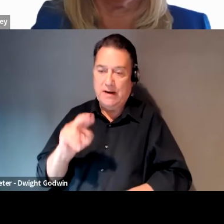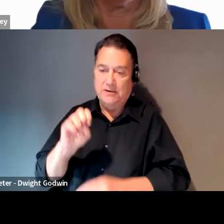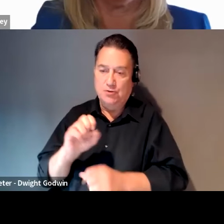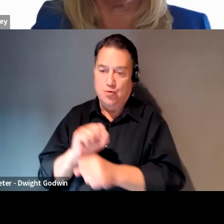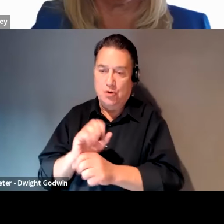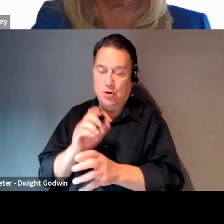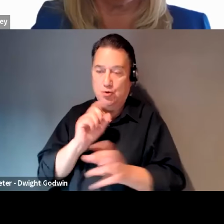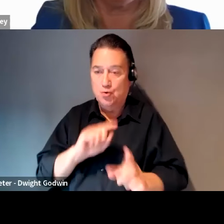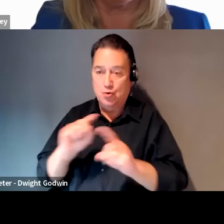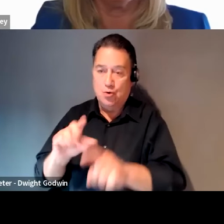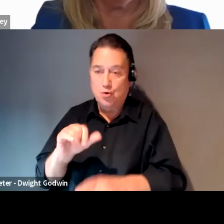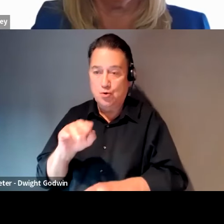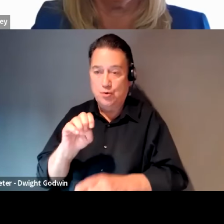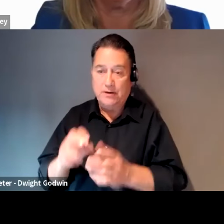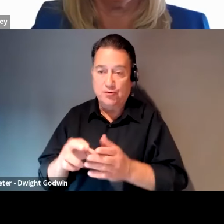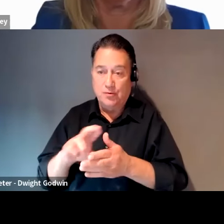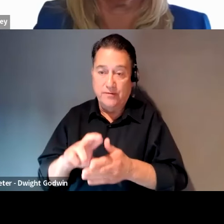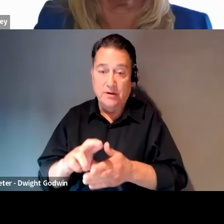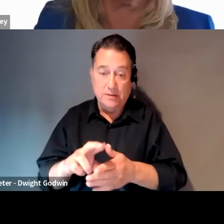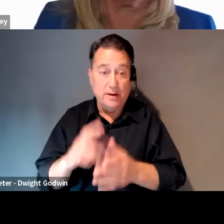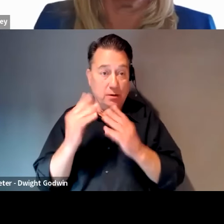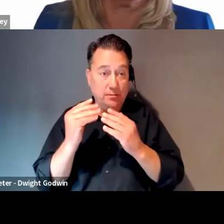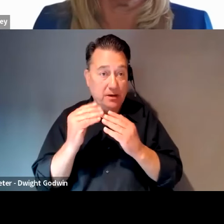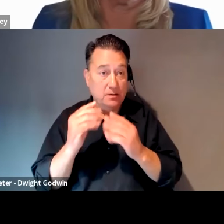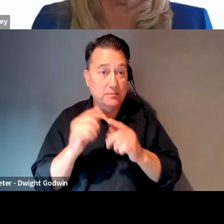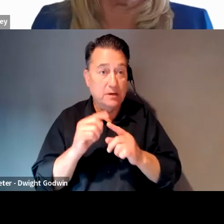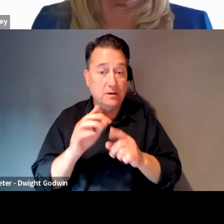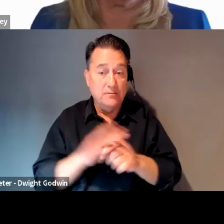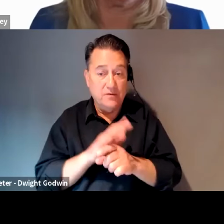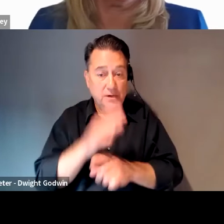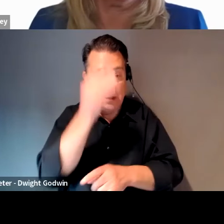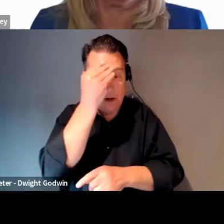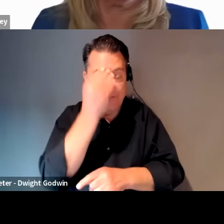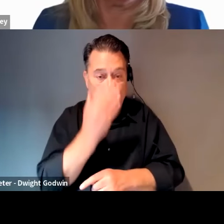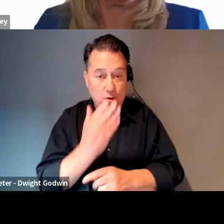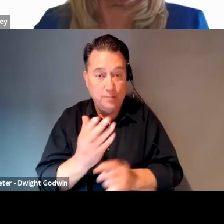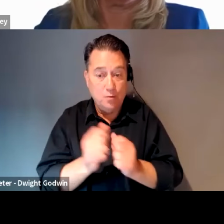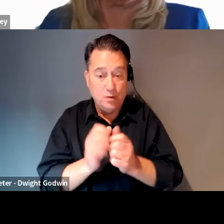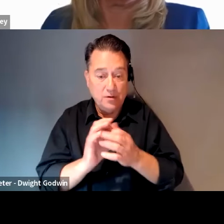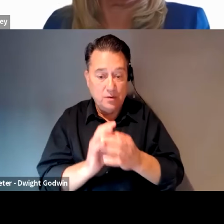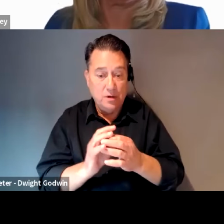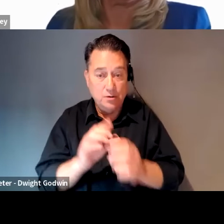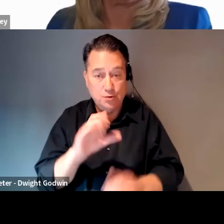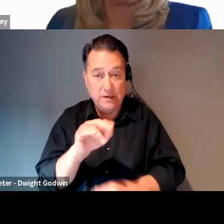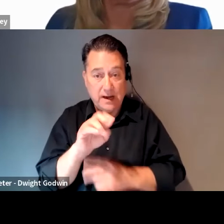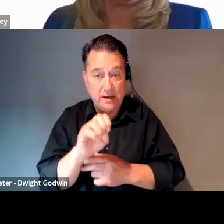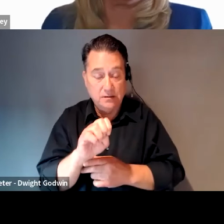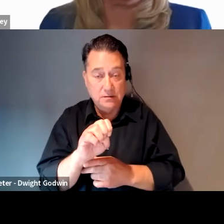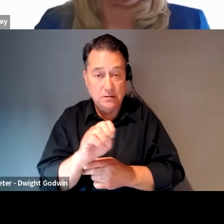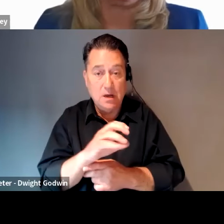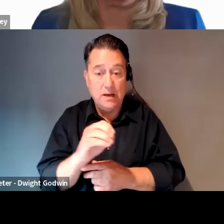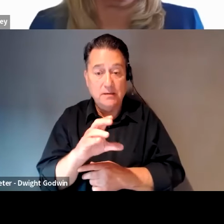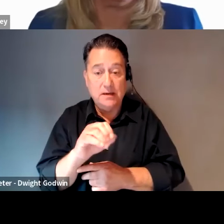and they're expected to be fully informed with regard to the cases. And the case workers are out in the field